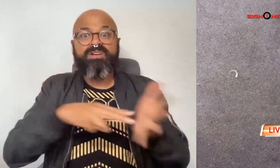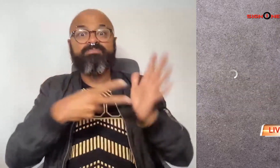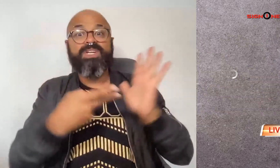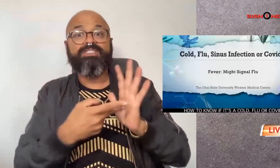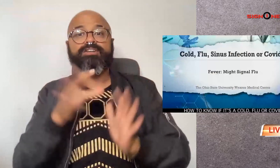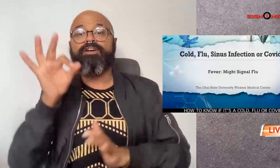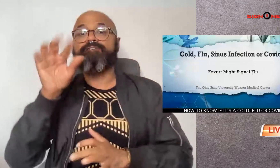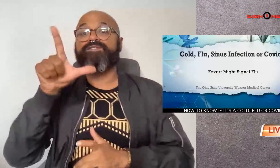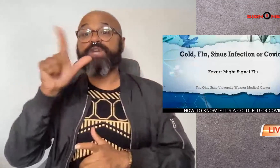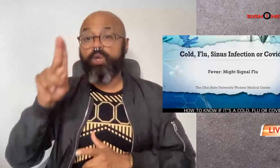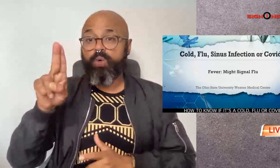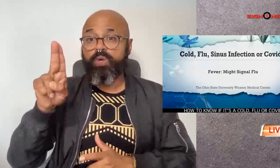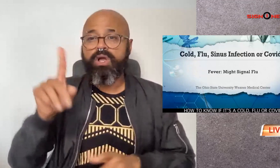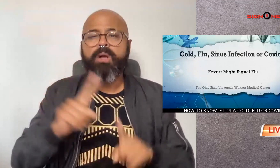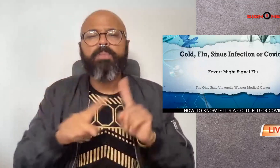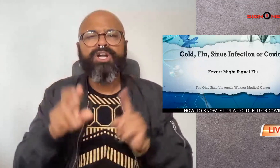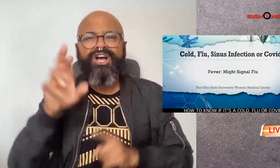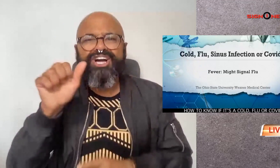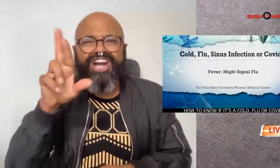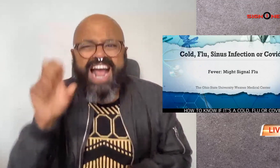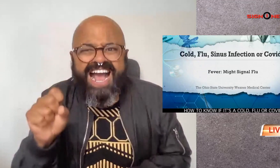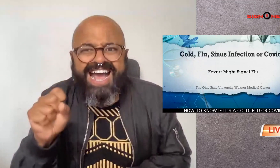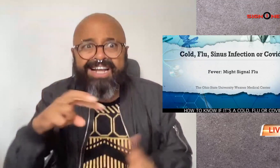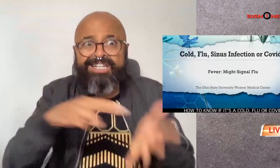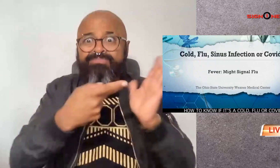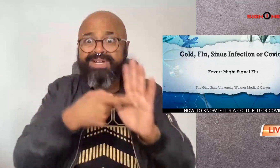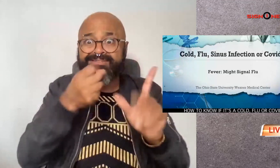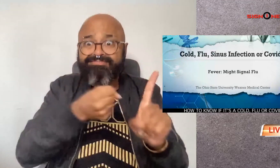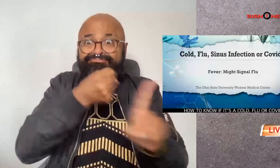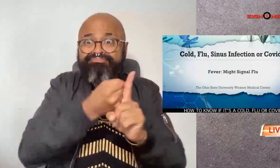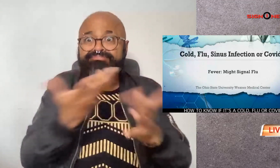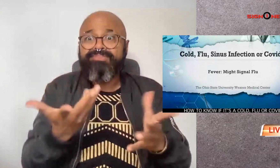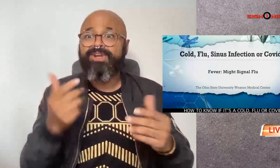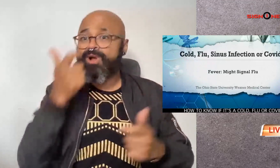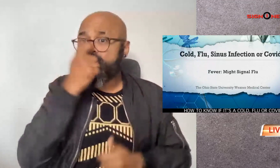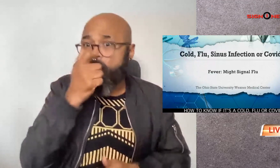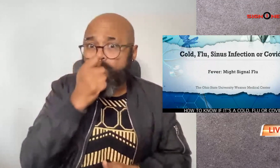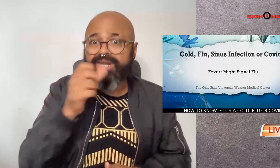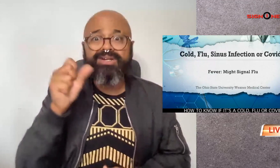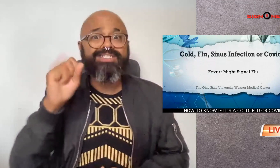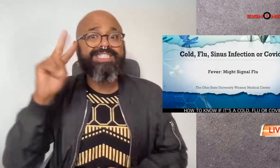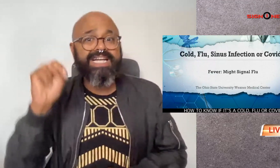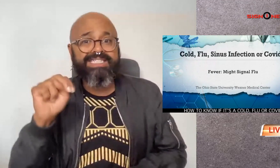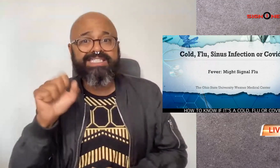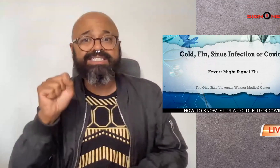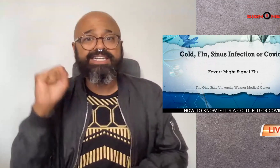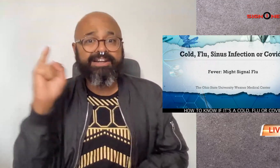a fever might mean the flu but rarely does it mean a cold or sinus infection